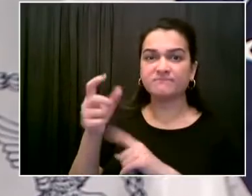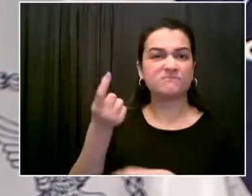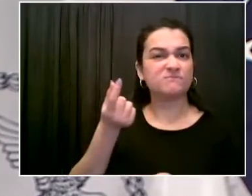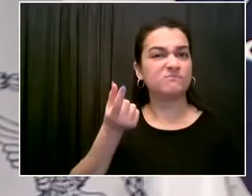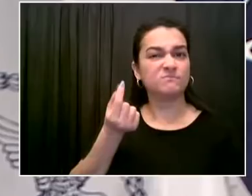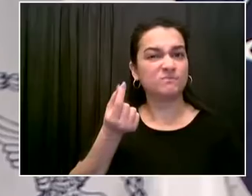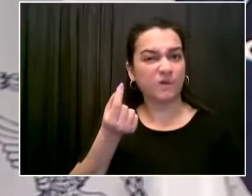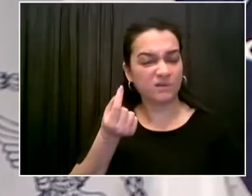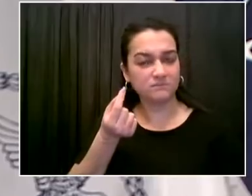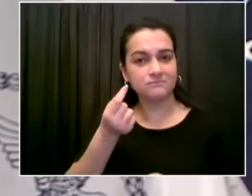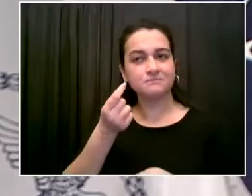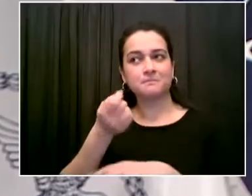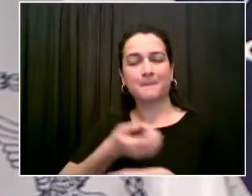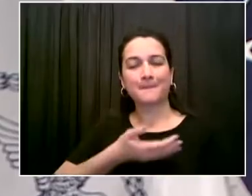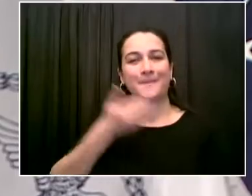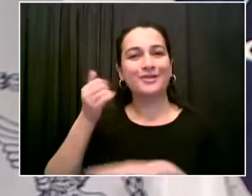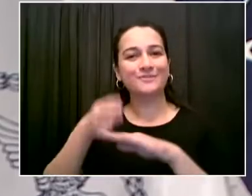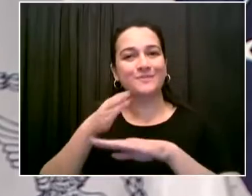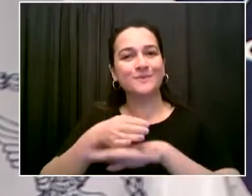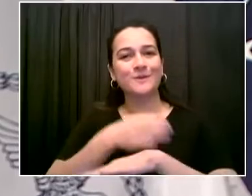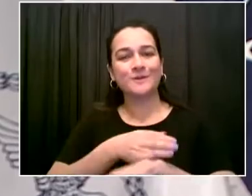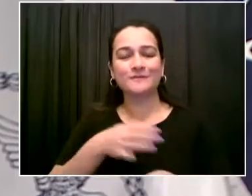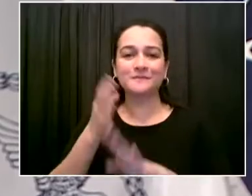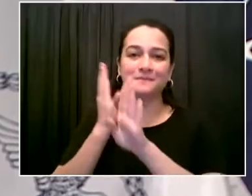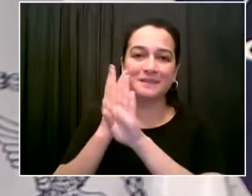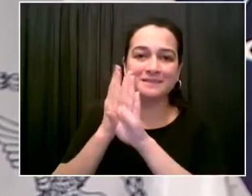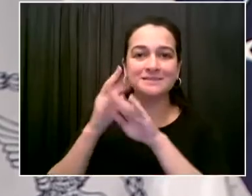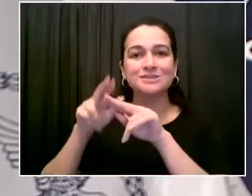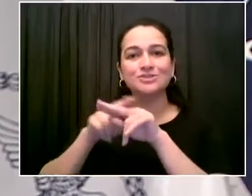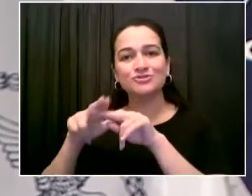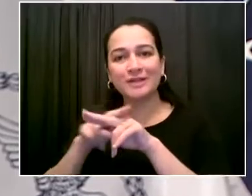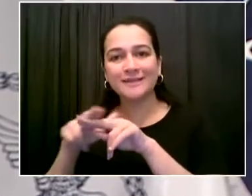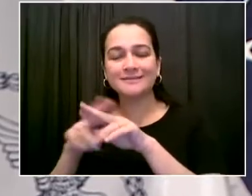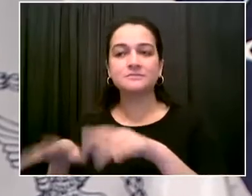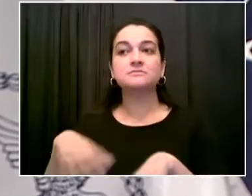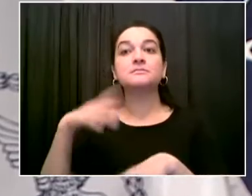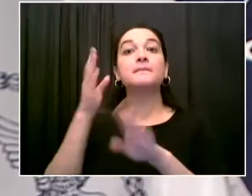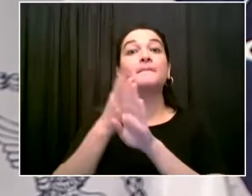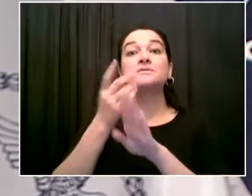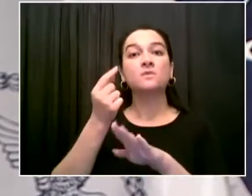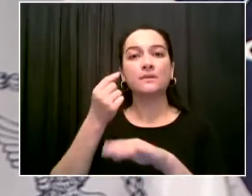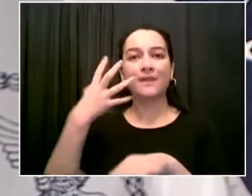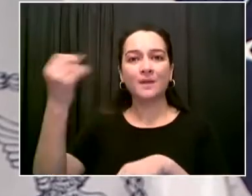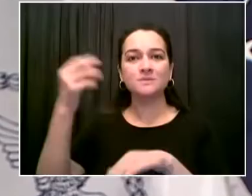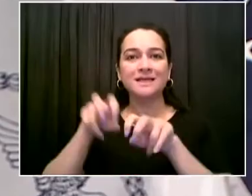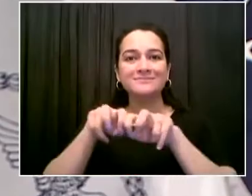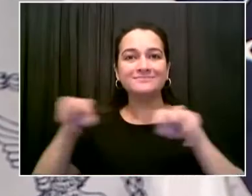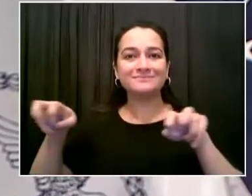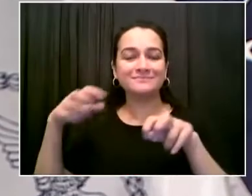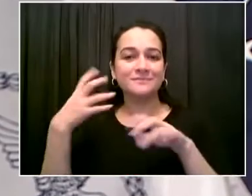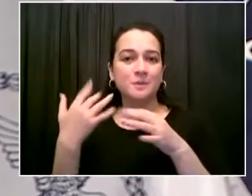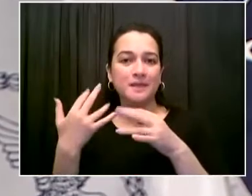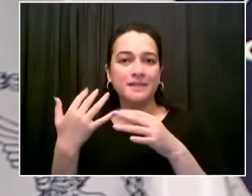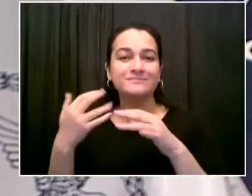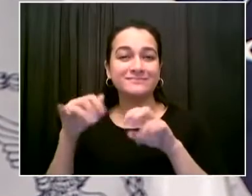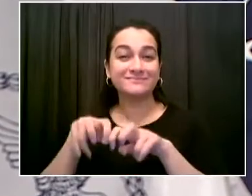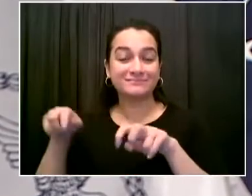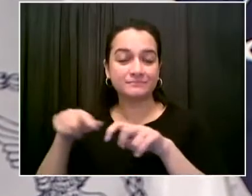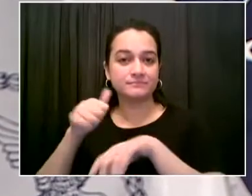NOW IS CONTINUE TO IMPROVE MA SS TRANSIT OPTIONS. WE'VE BEEN SHOWING IT NOW TWIH NEW BUS WAYS